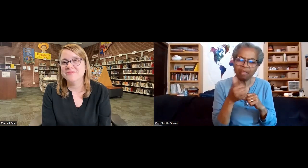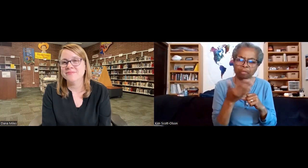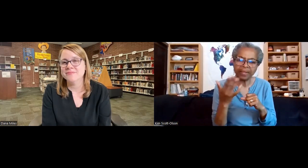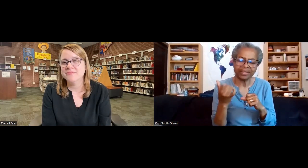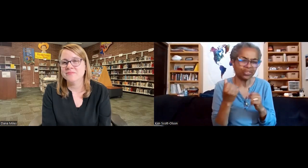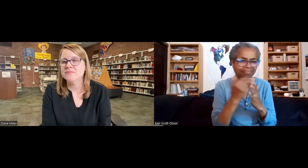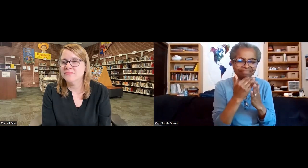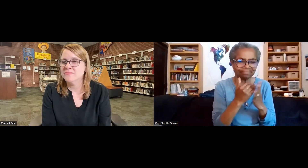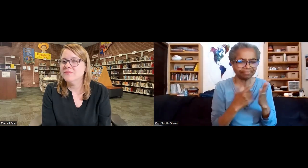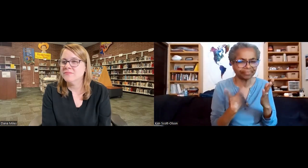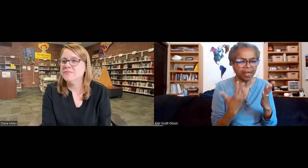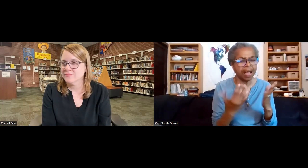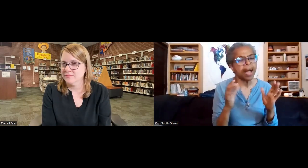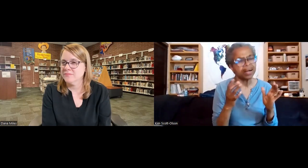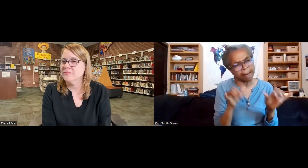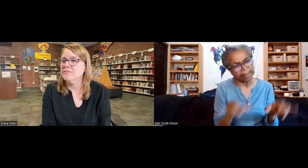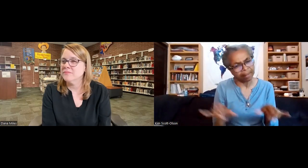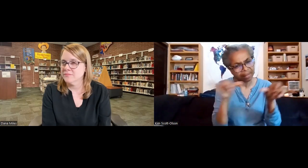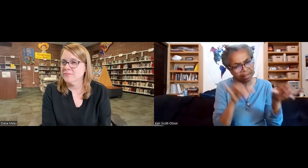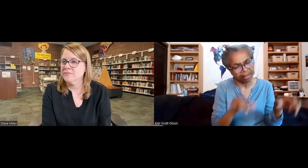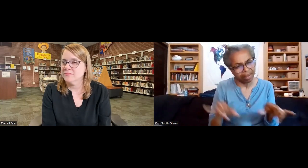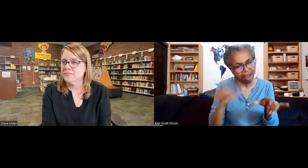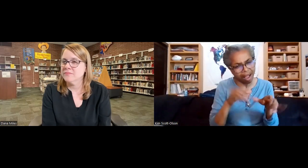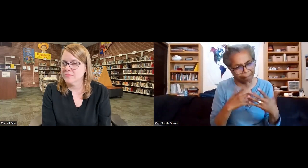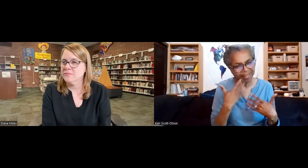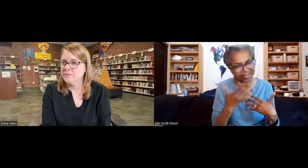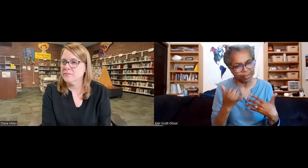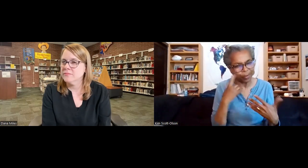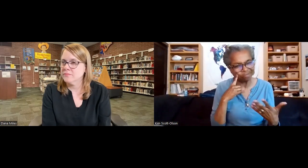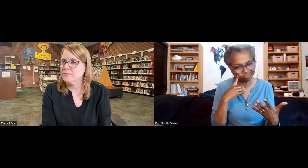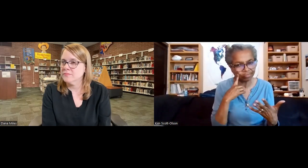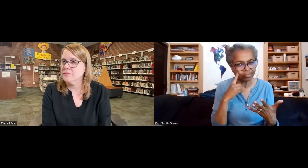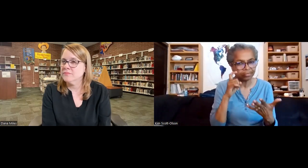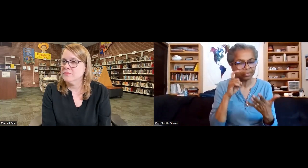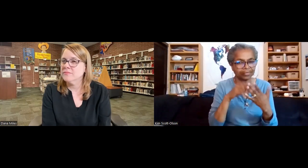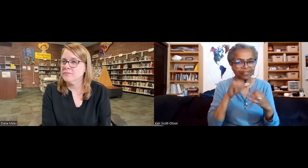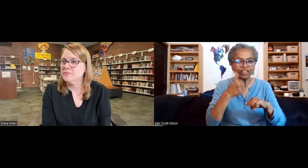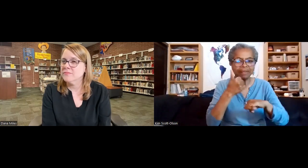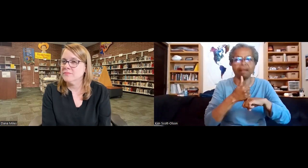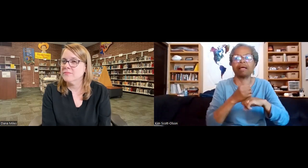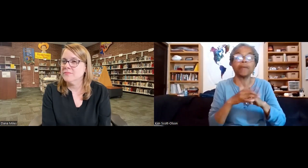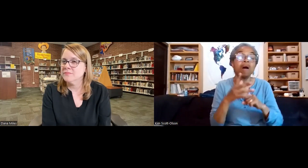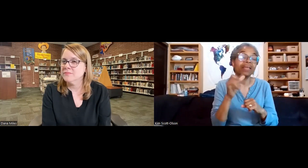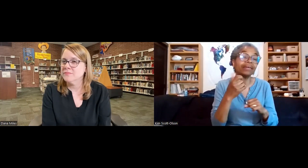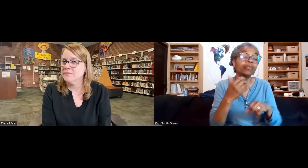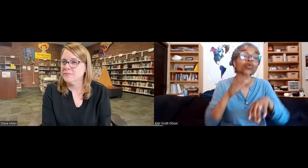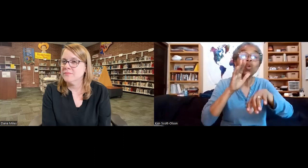I’m trying to think of some other common things to note for setup.